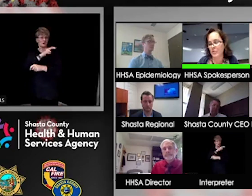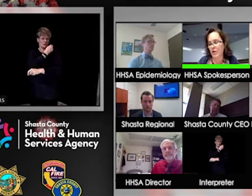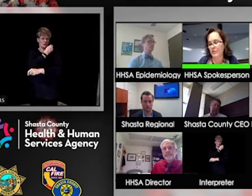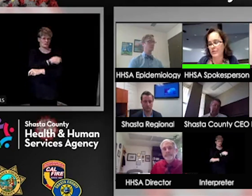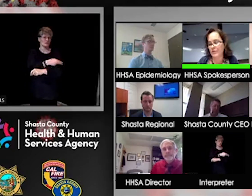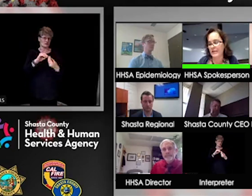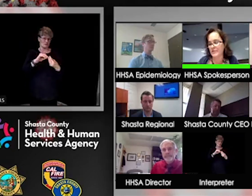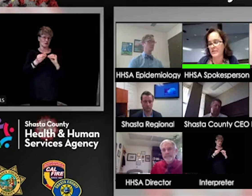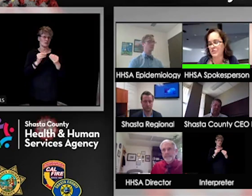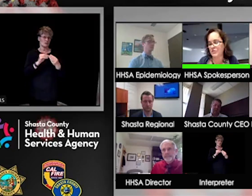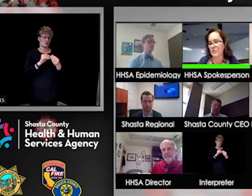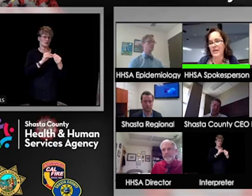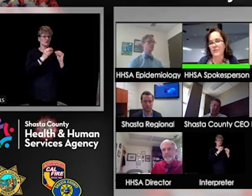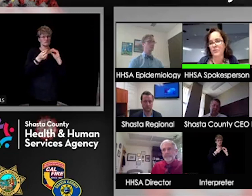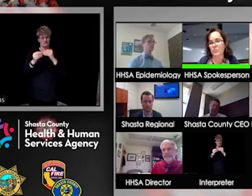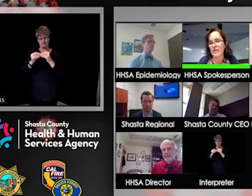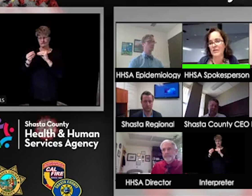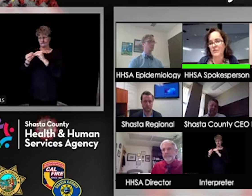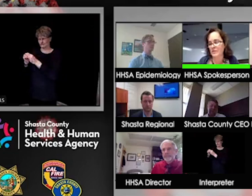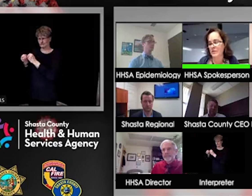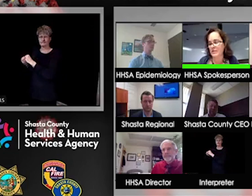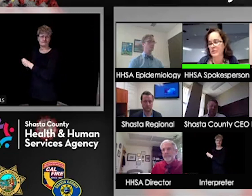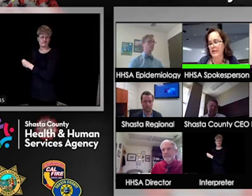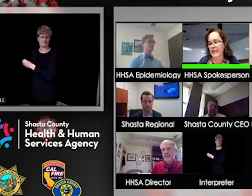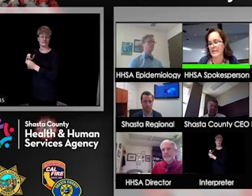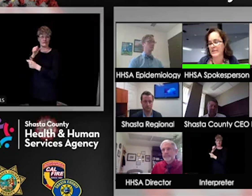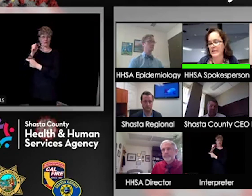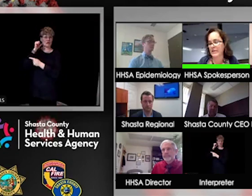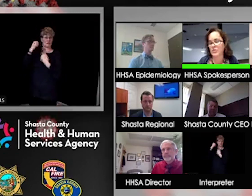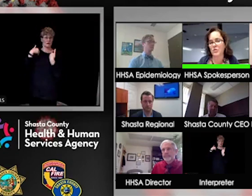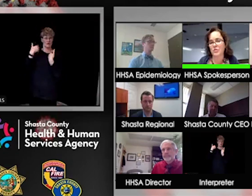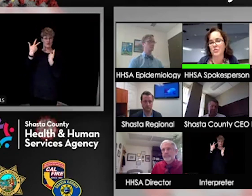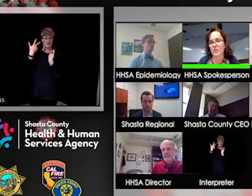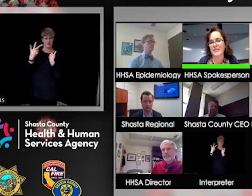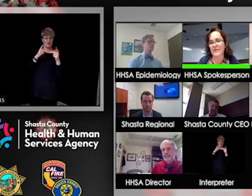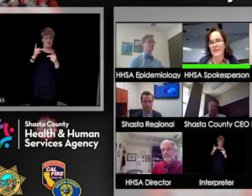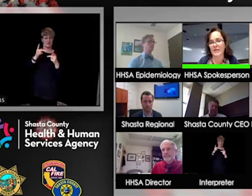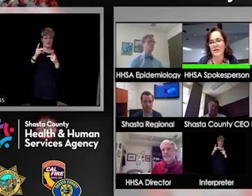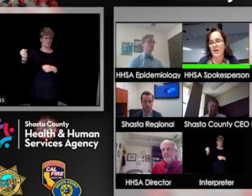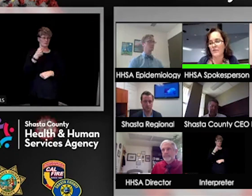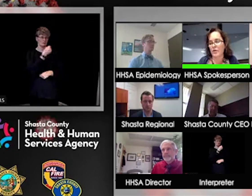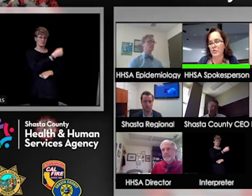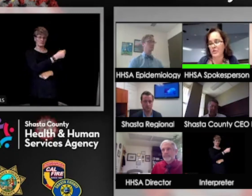work-in-progress, but as of yesterday, we had 3 folks hospitalized and a total of 7